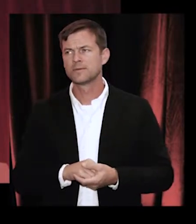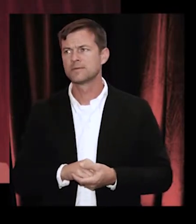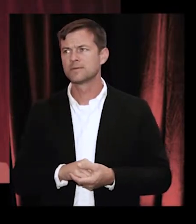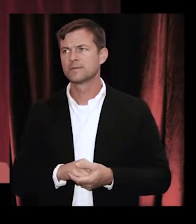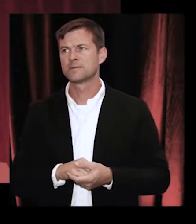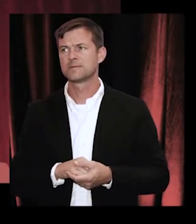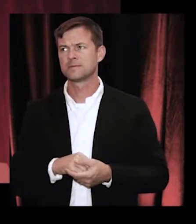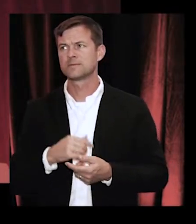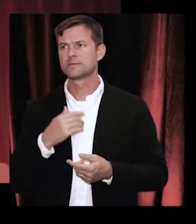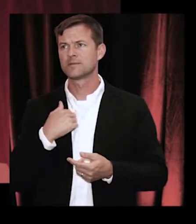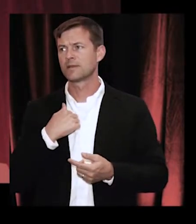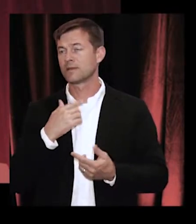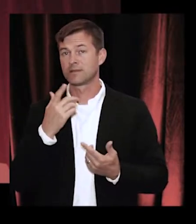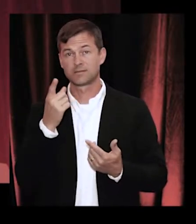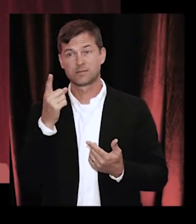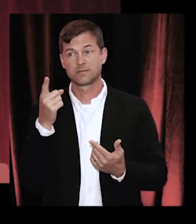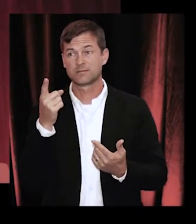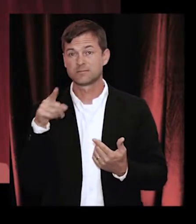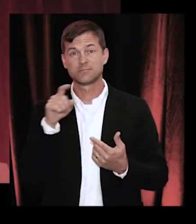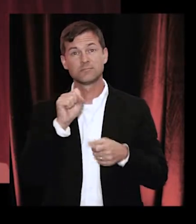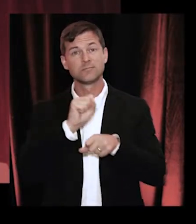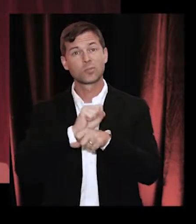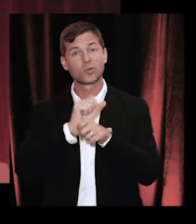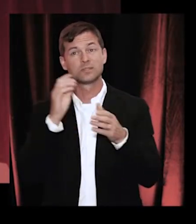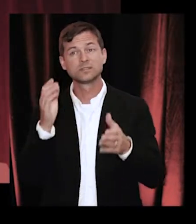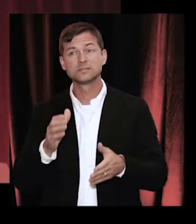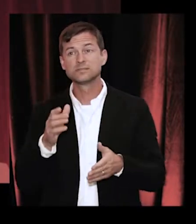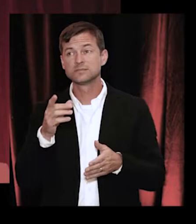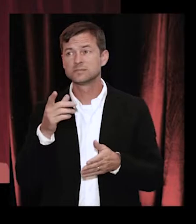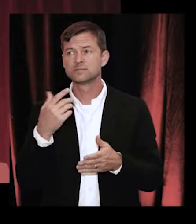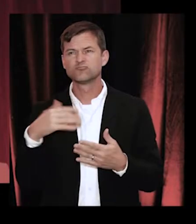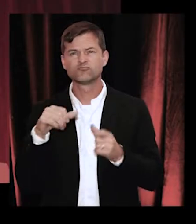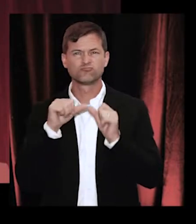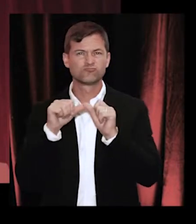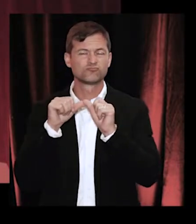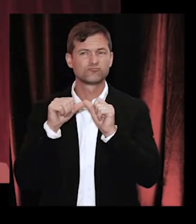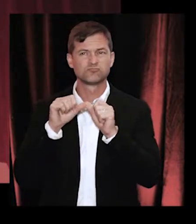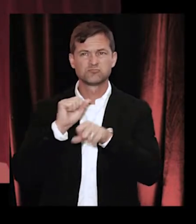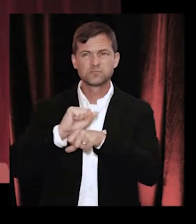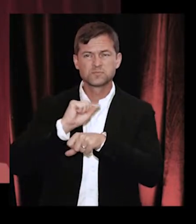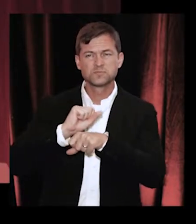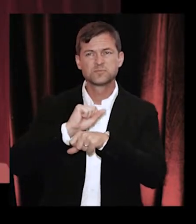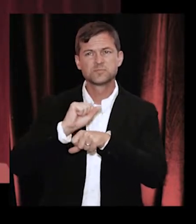Employees here today have shown great perseverance in using their God